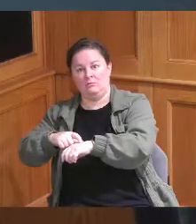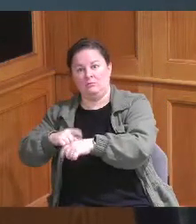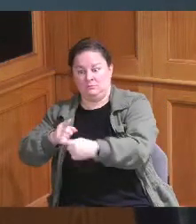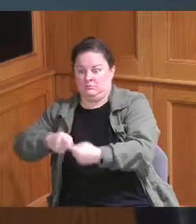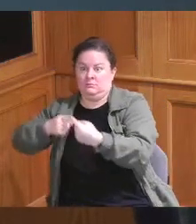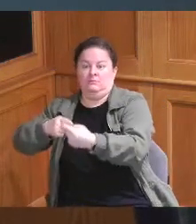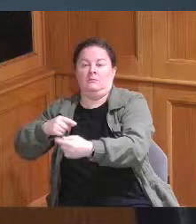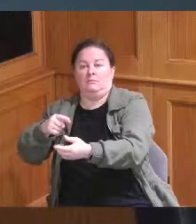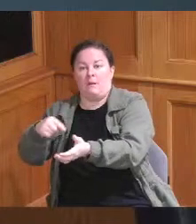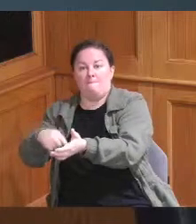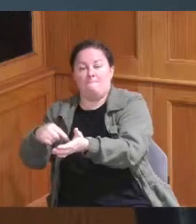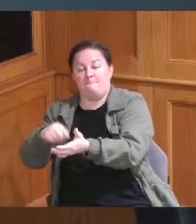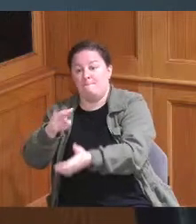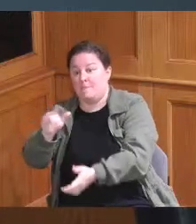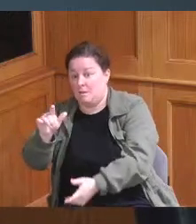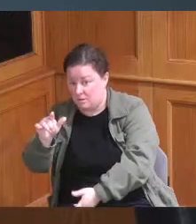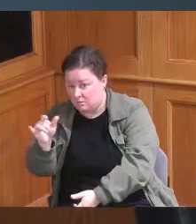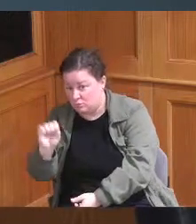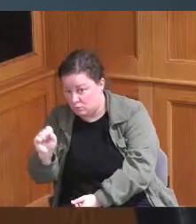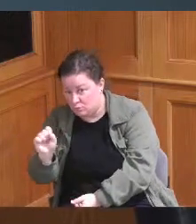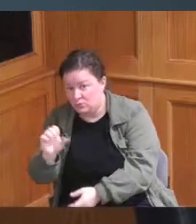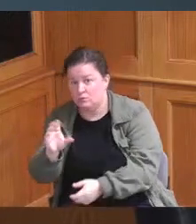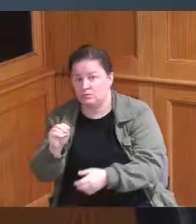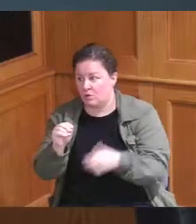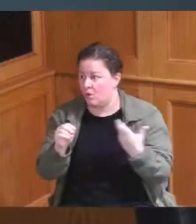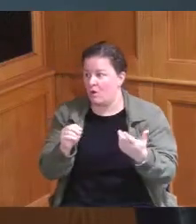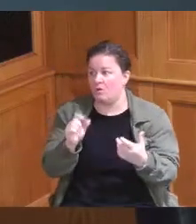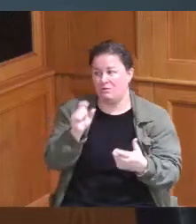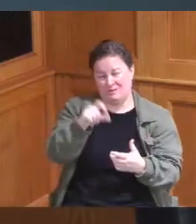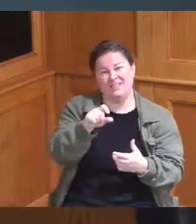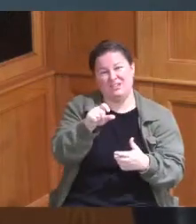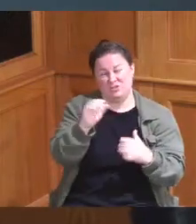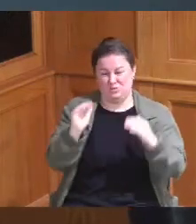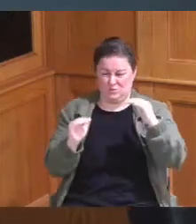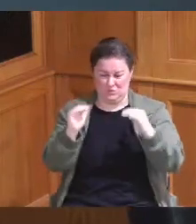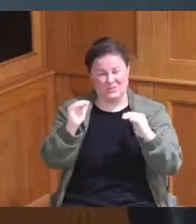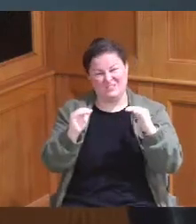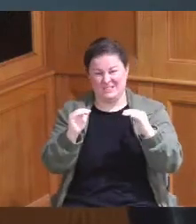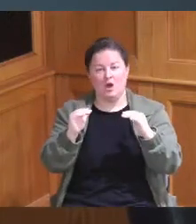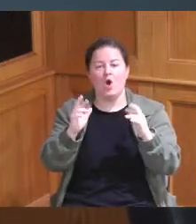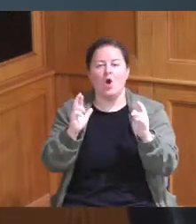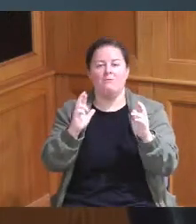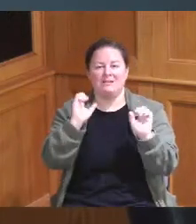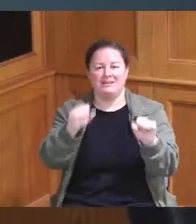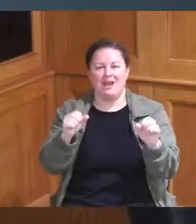that barrier away if possible absolutely thank you so much thank you so much for being here